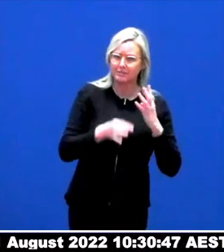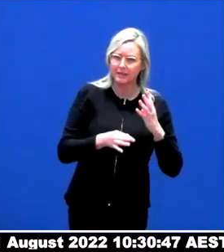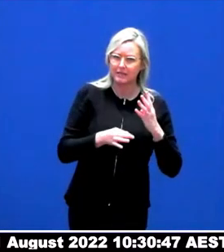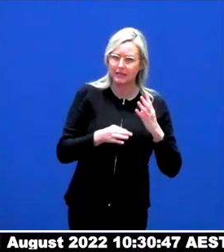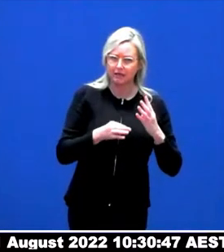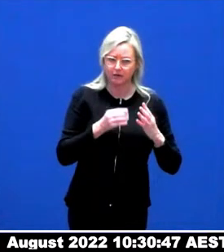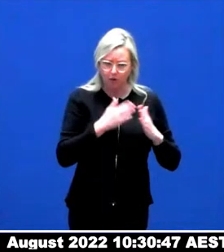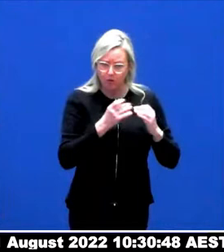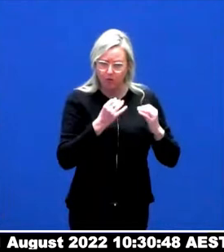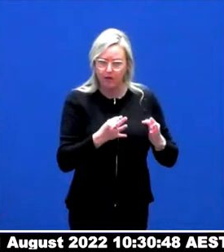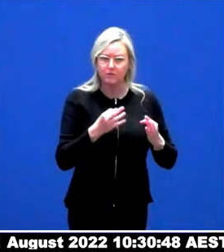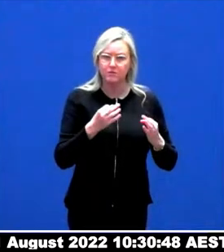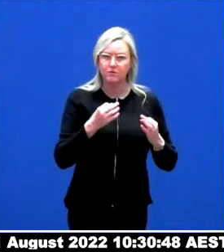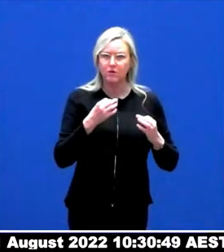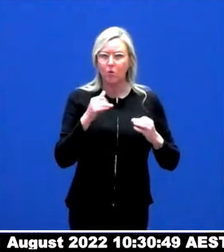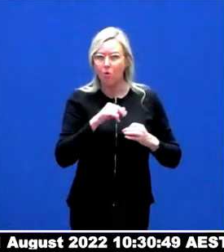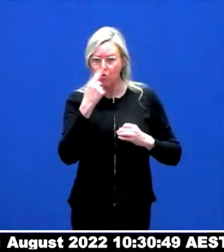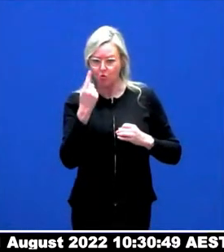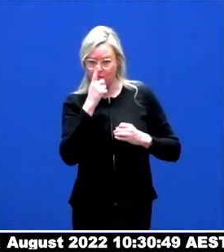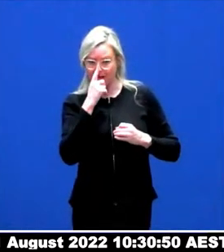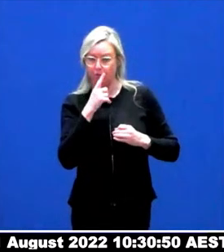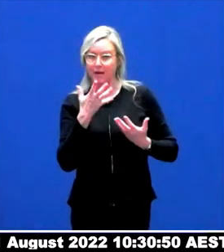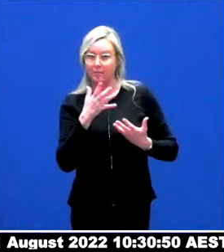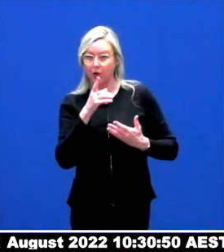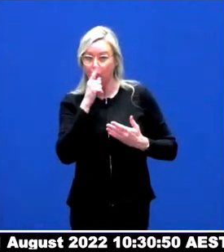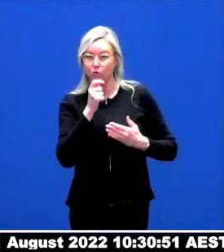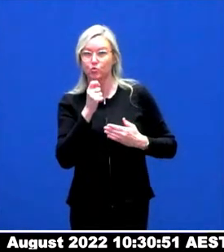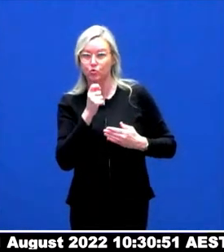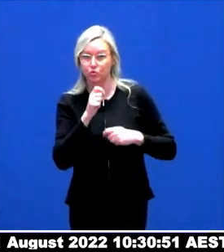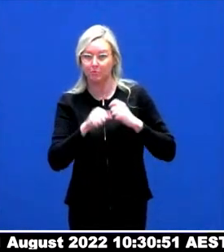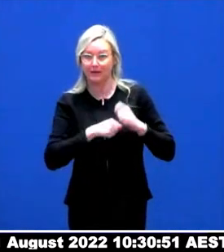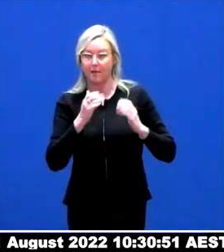rights of people who are at risk of homelessness who live with disability? Yes.